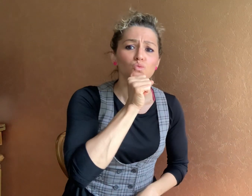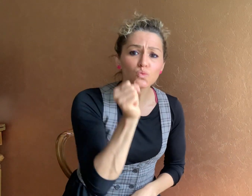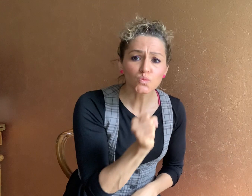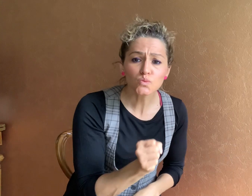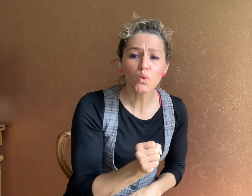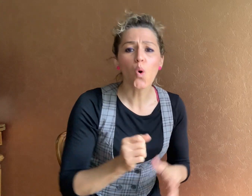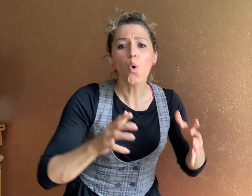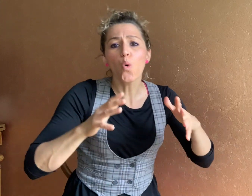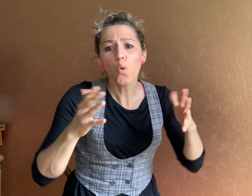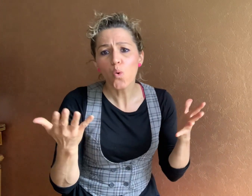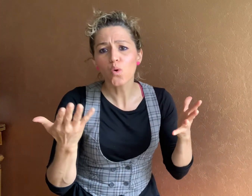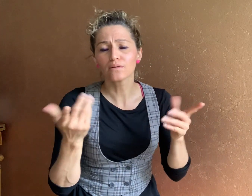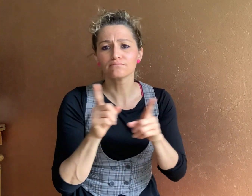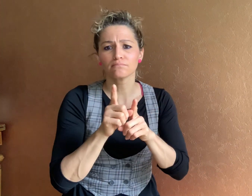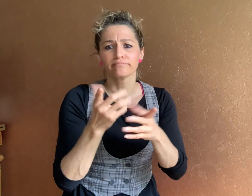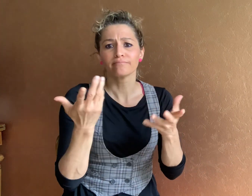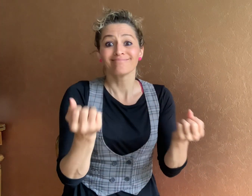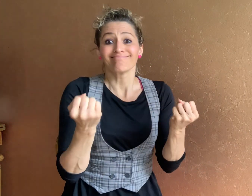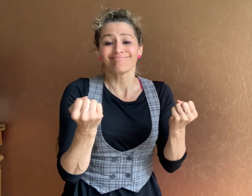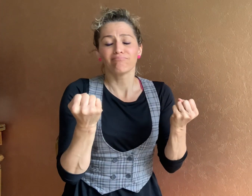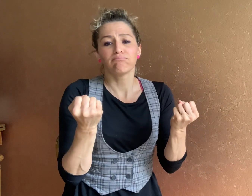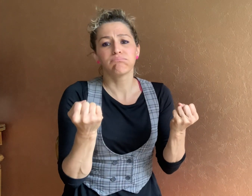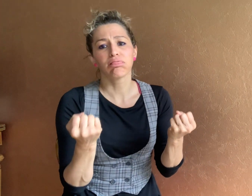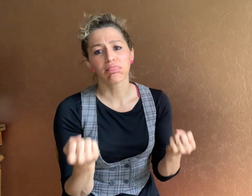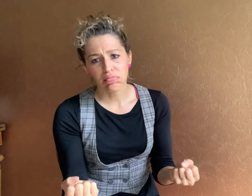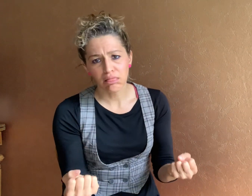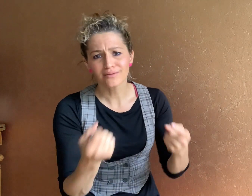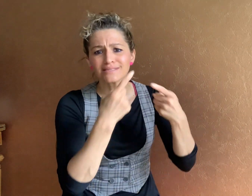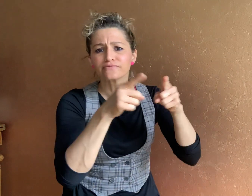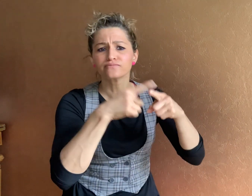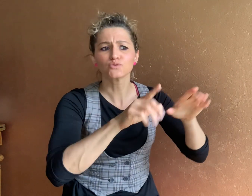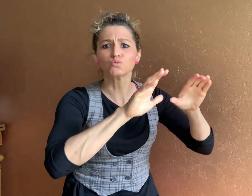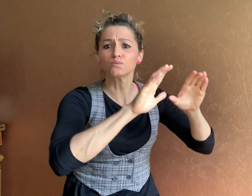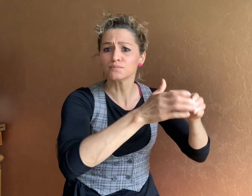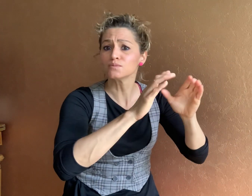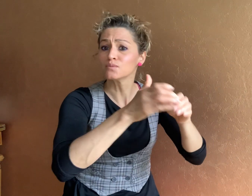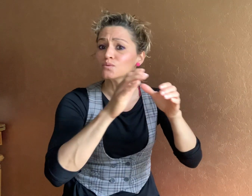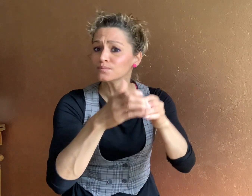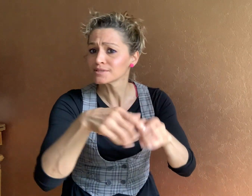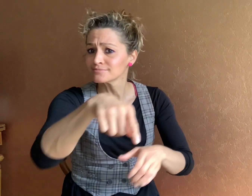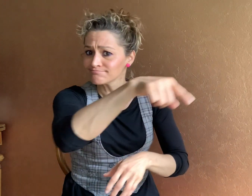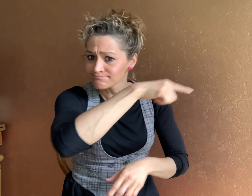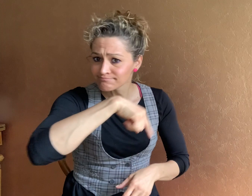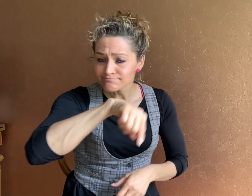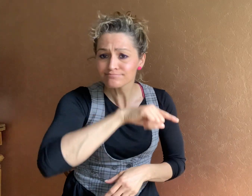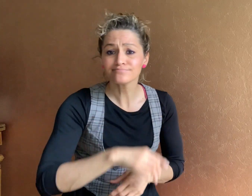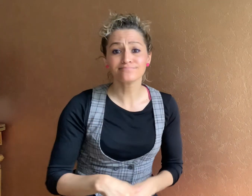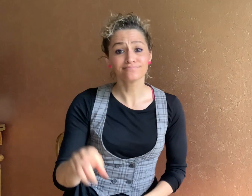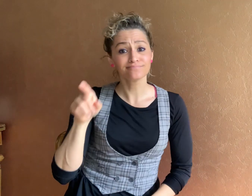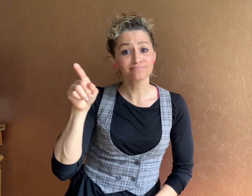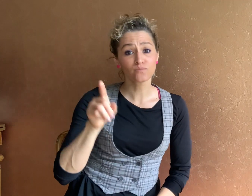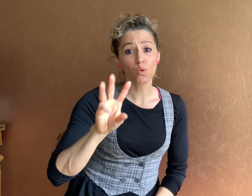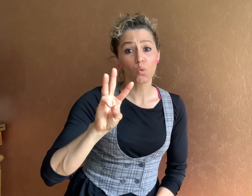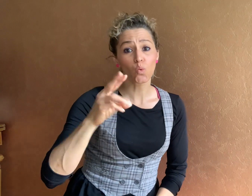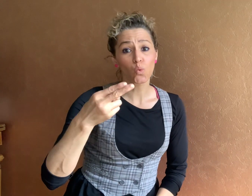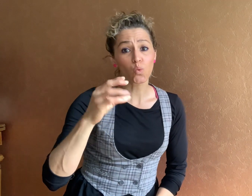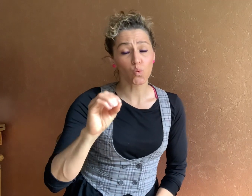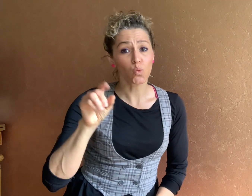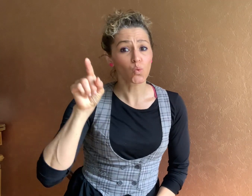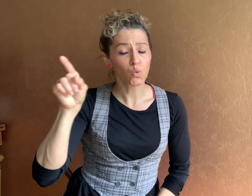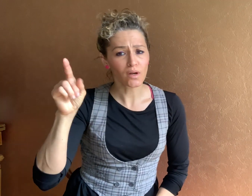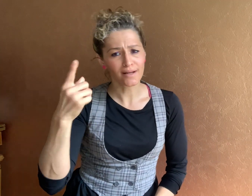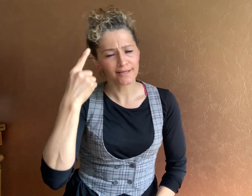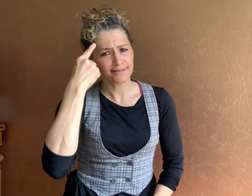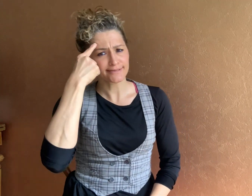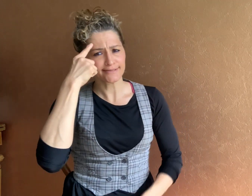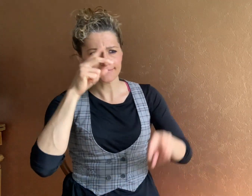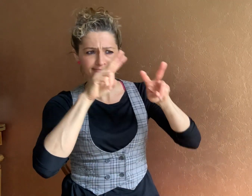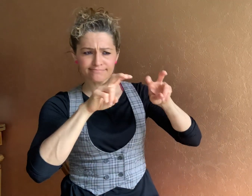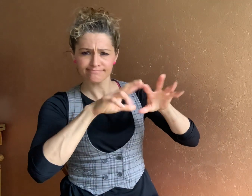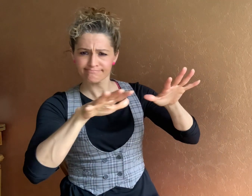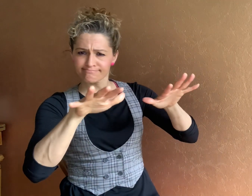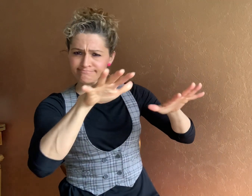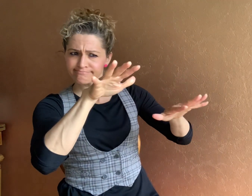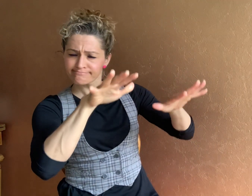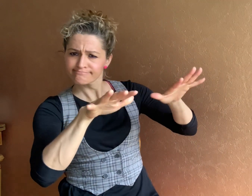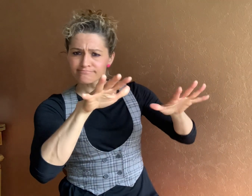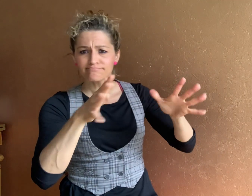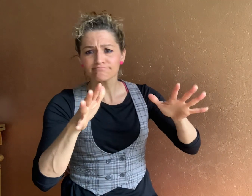the elderly or the vulnerable groups. WHO estimates